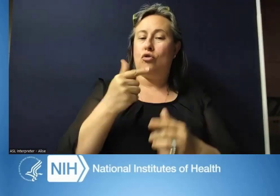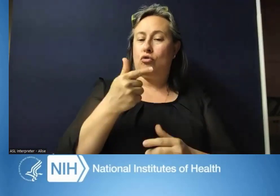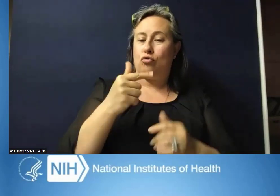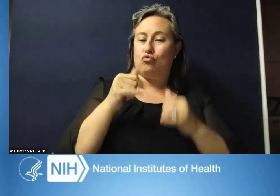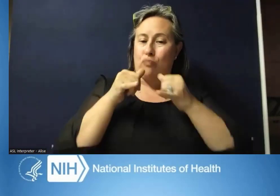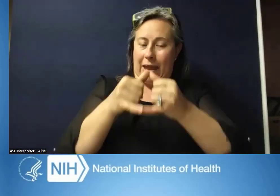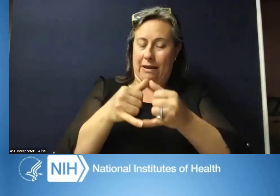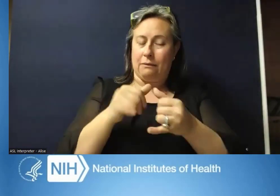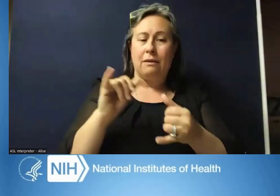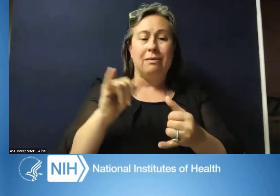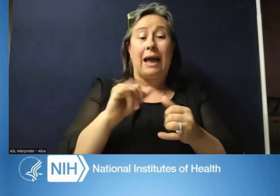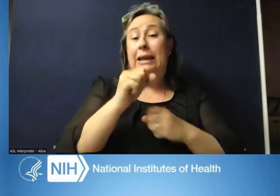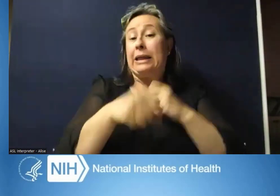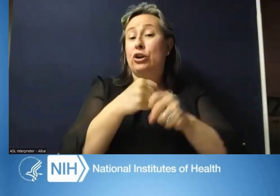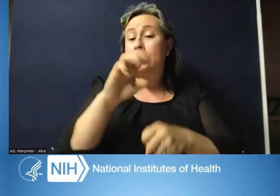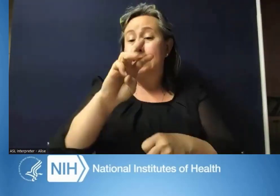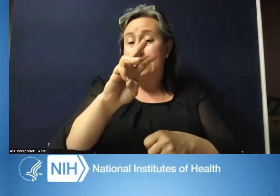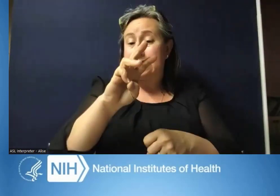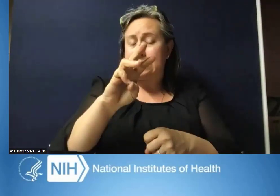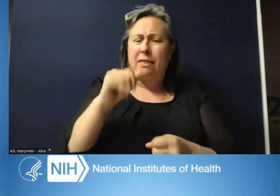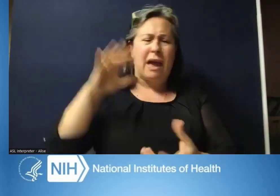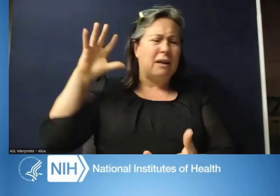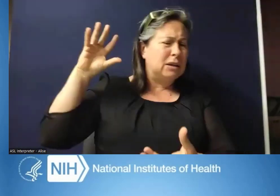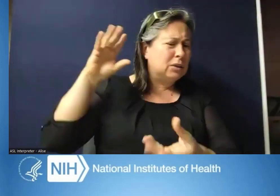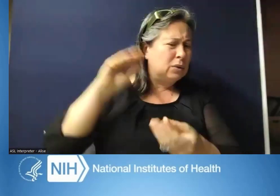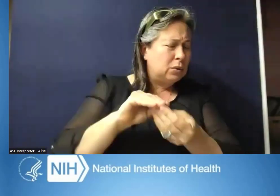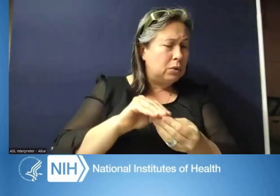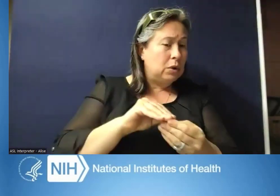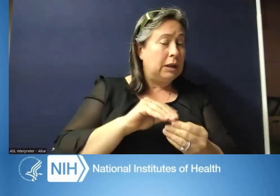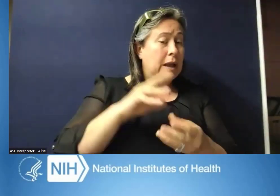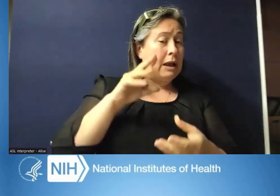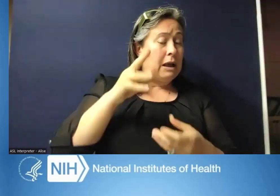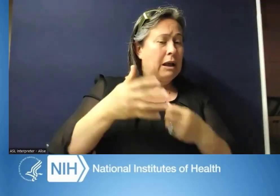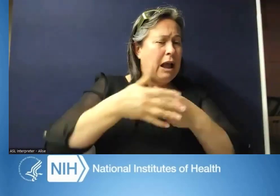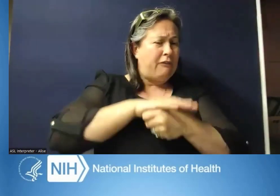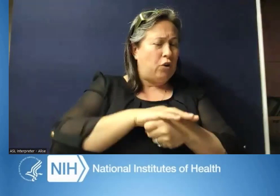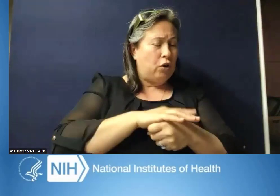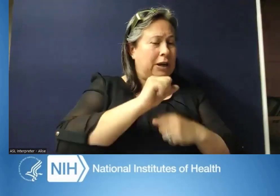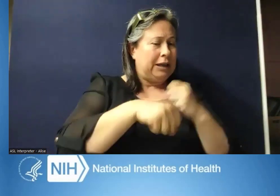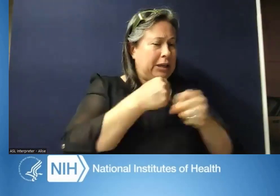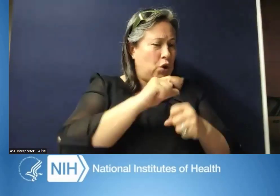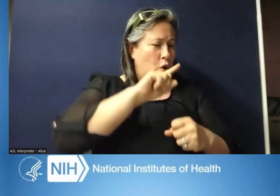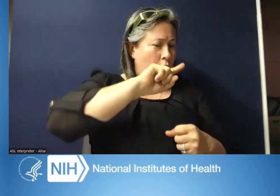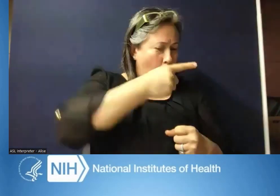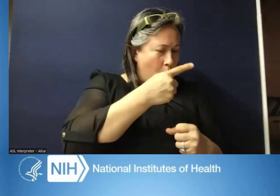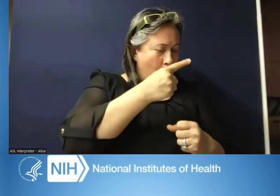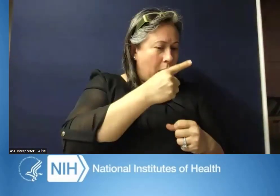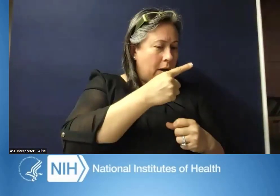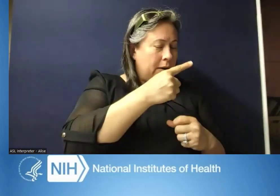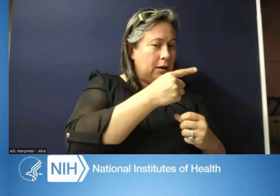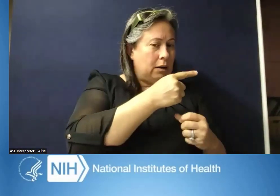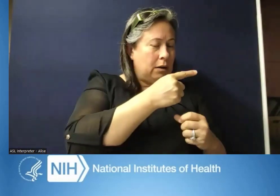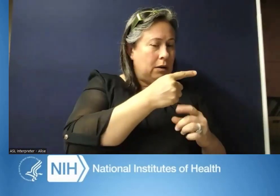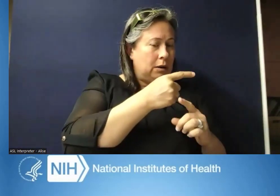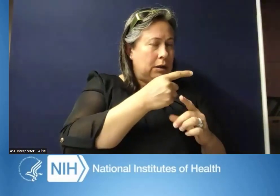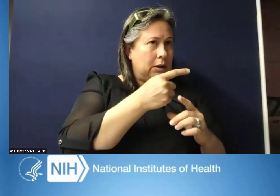does the cumulative reporting cover year one onward from the awarding of the previous competitive segment?